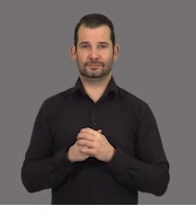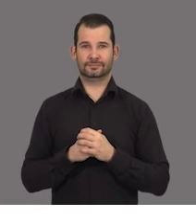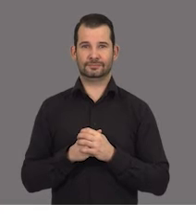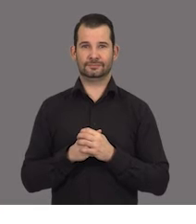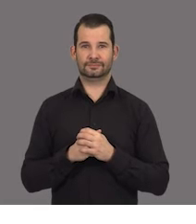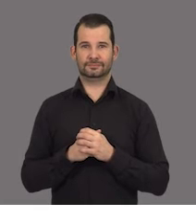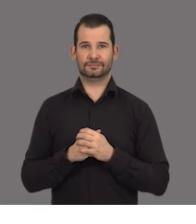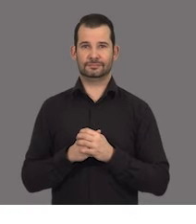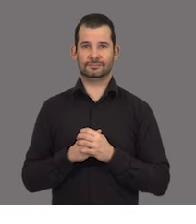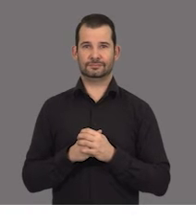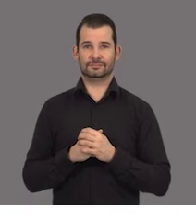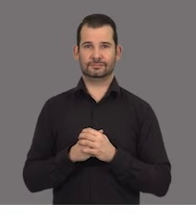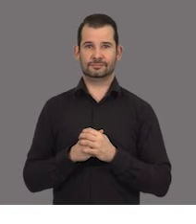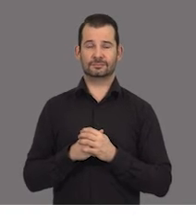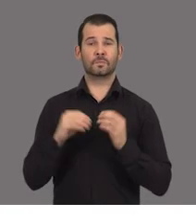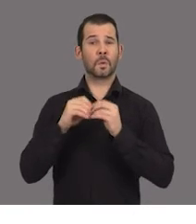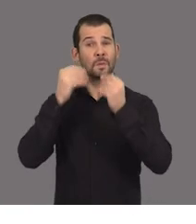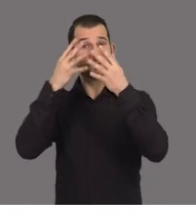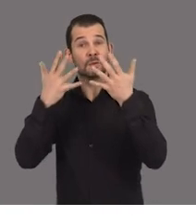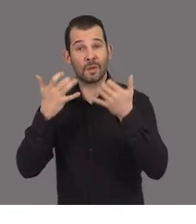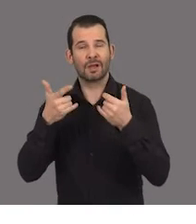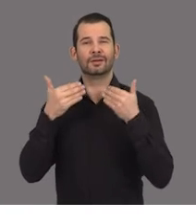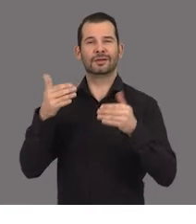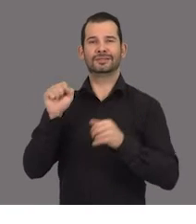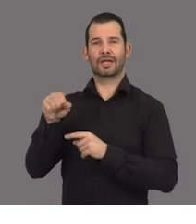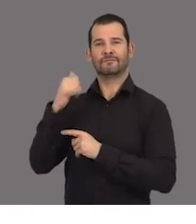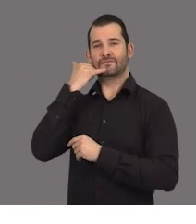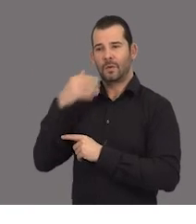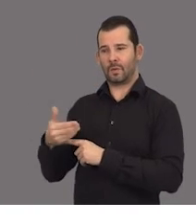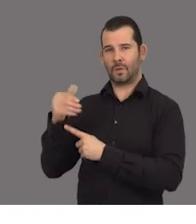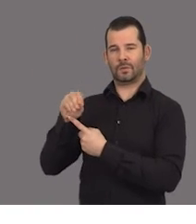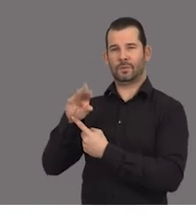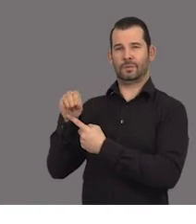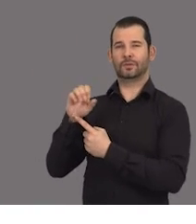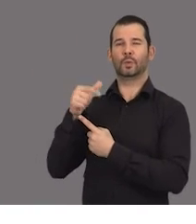For more information, scan the QR code on the screen using your cell phone camera.